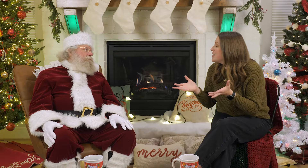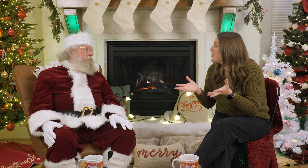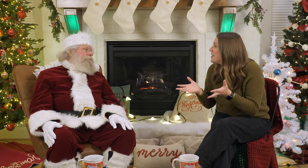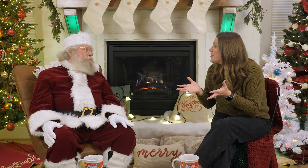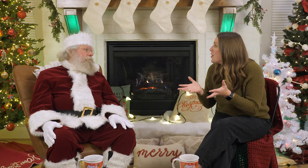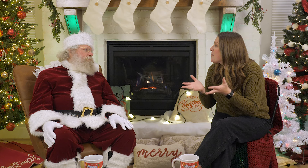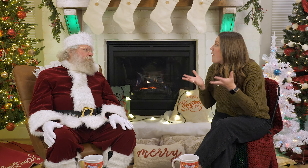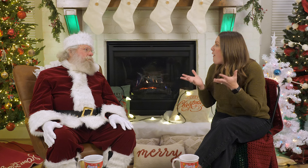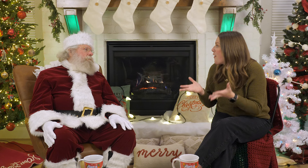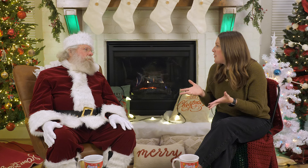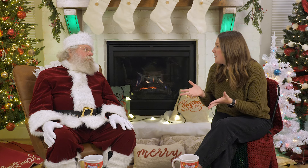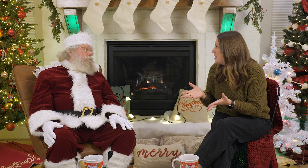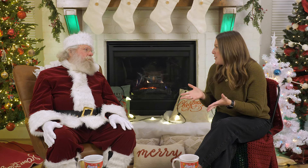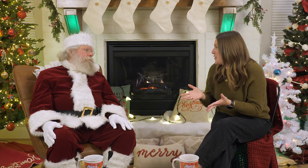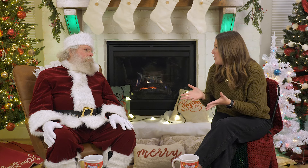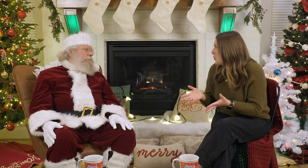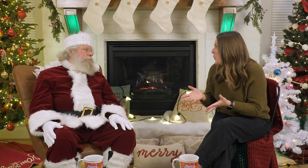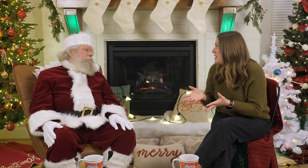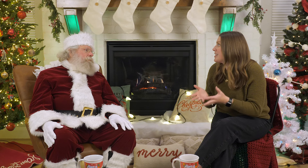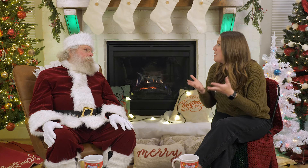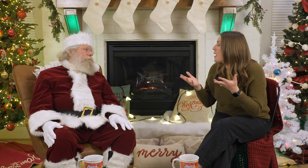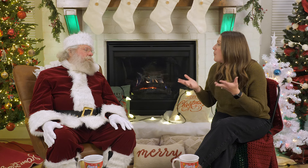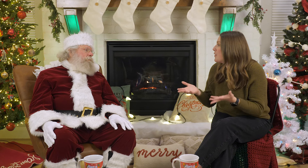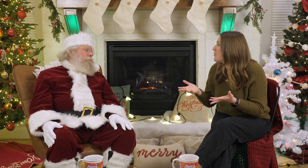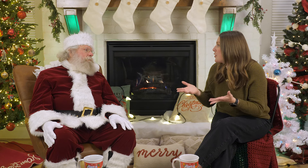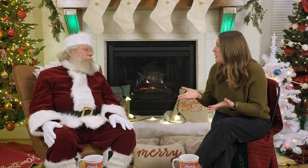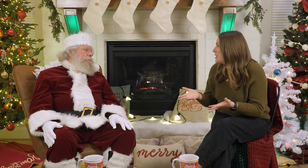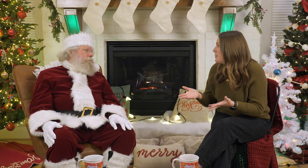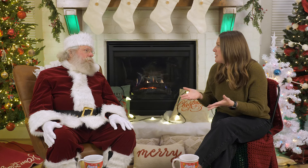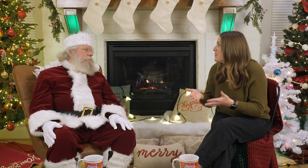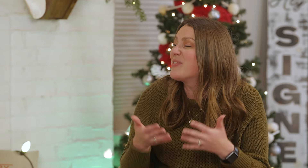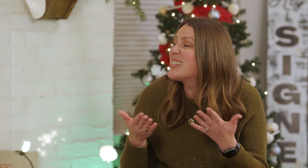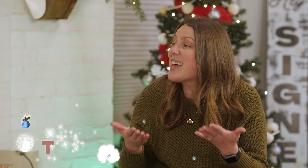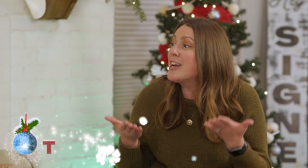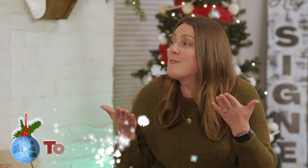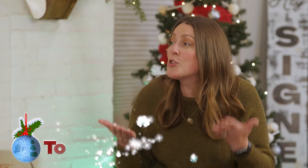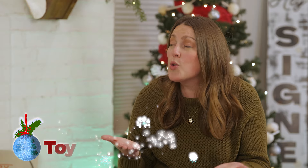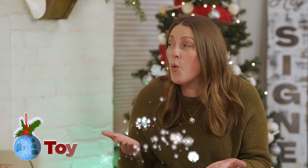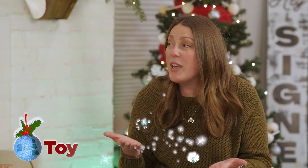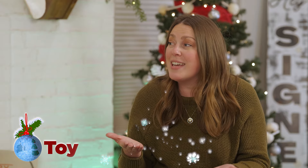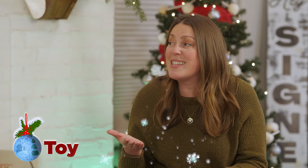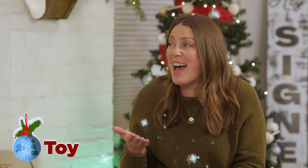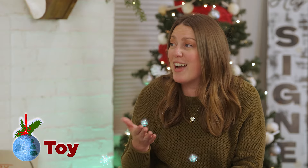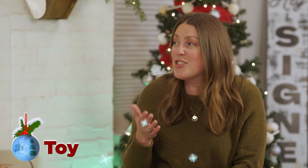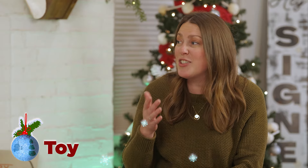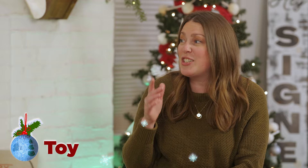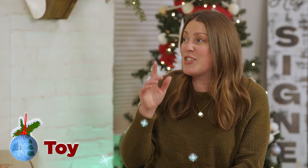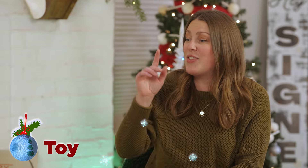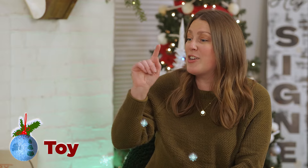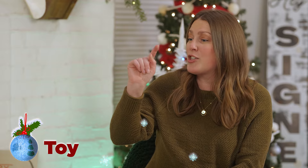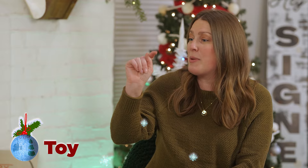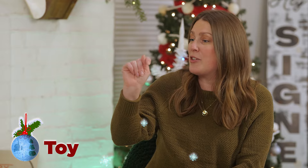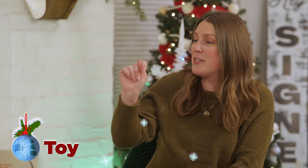So let's talk about all of these different toys that they might want for Christmas. The same for Toy is actually just fingerspelled